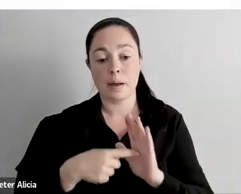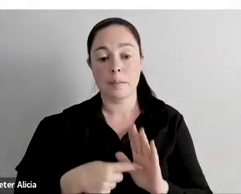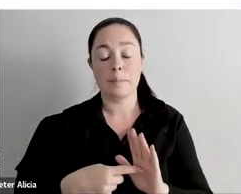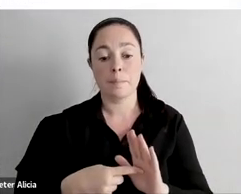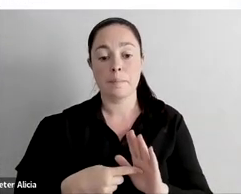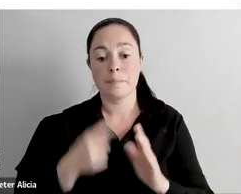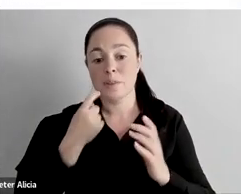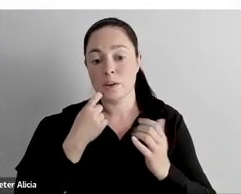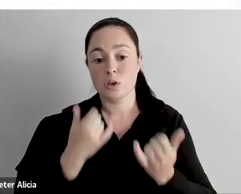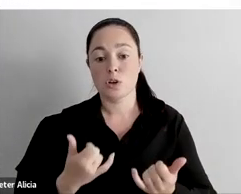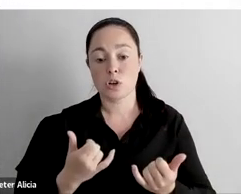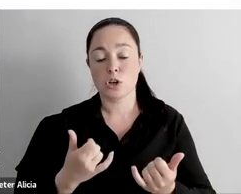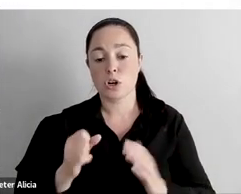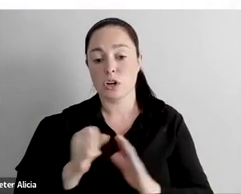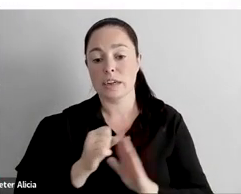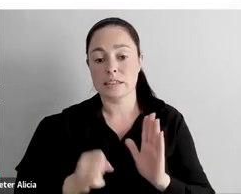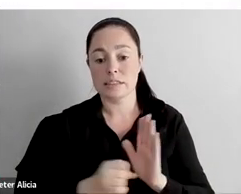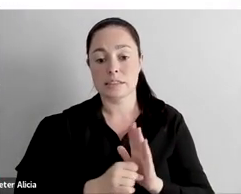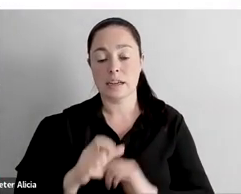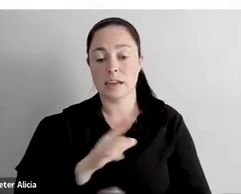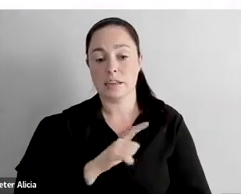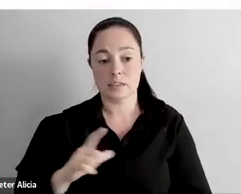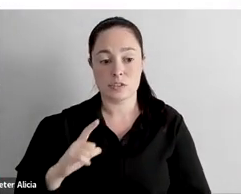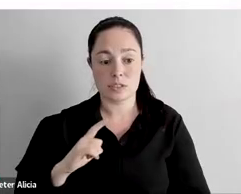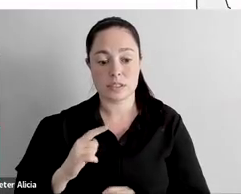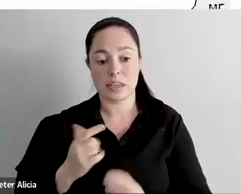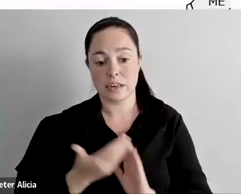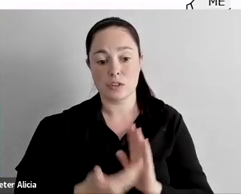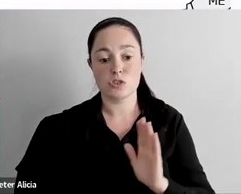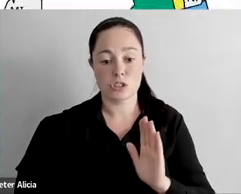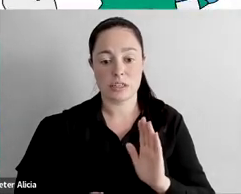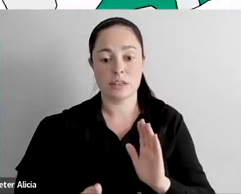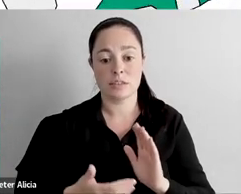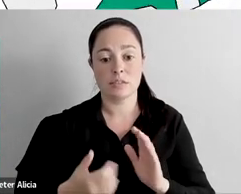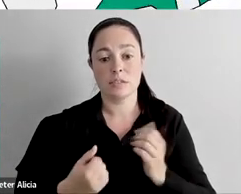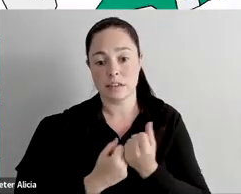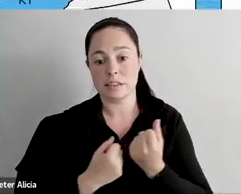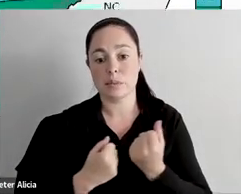state legislation that supports parents with disabilities.